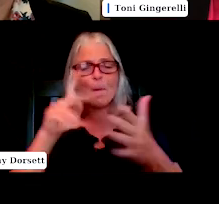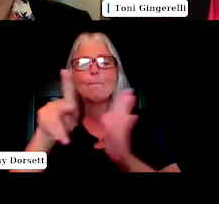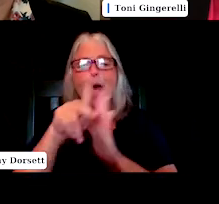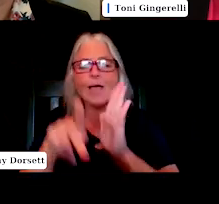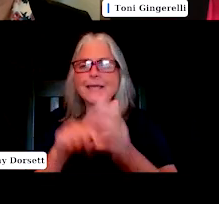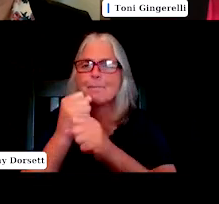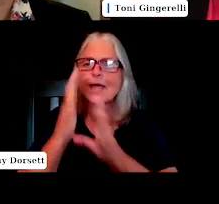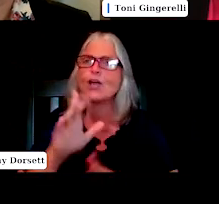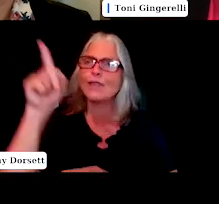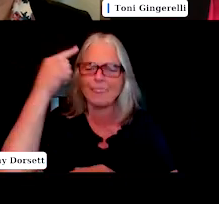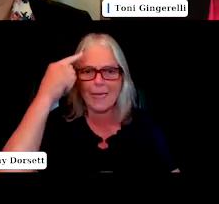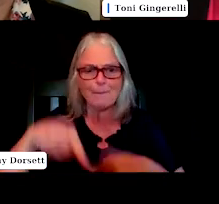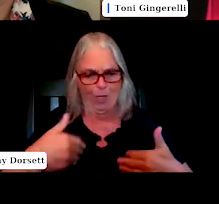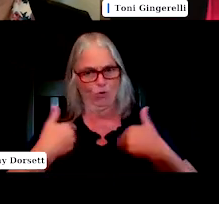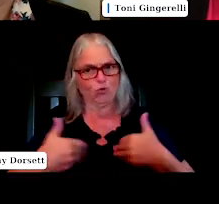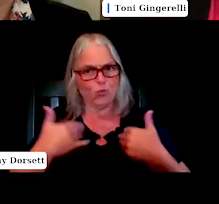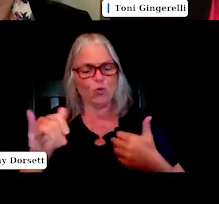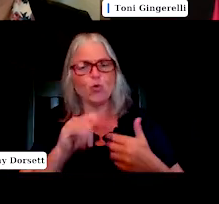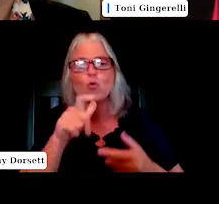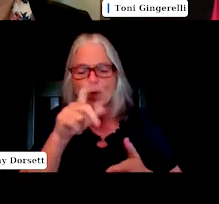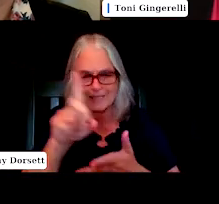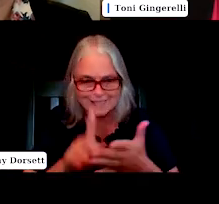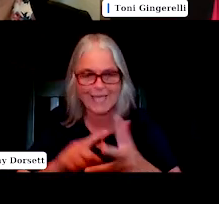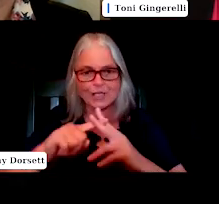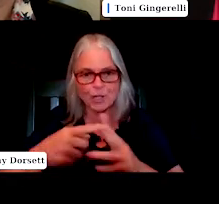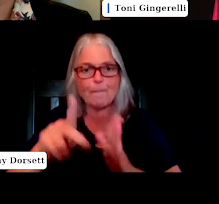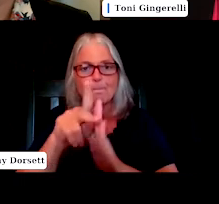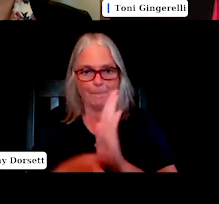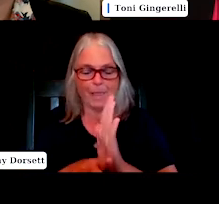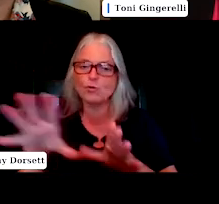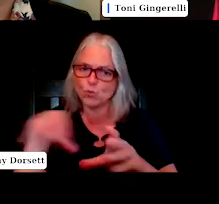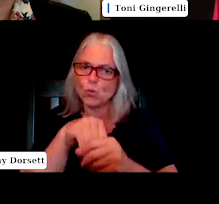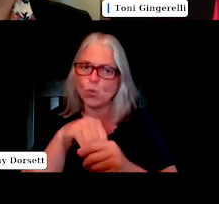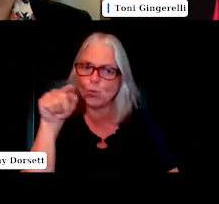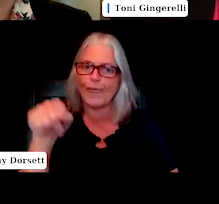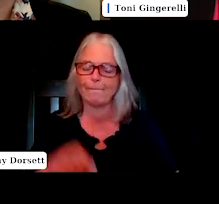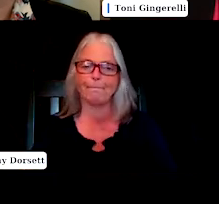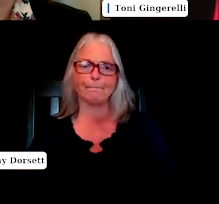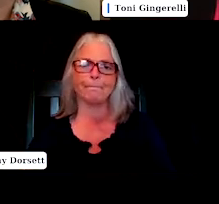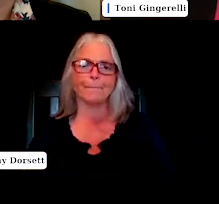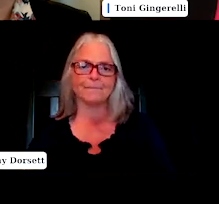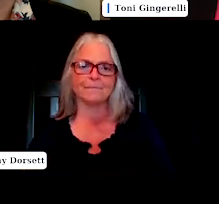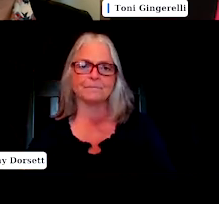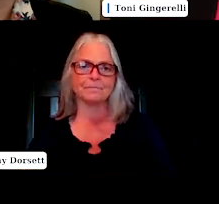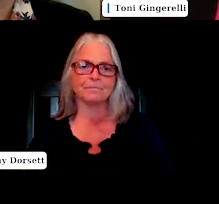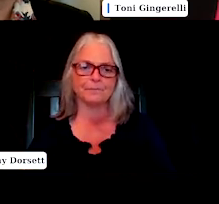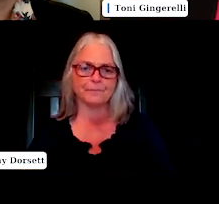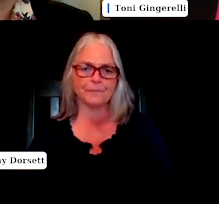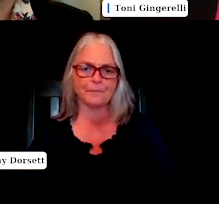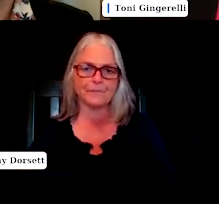Caregivers as they design and implement policy.